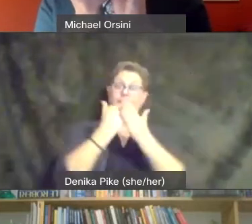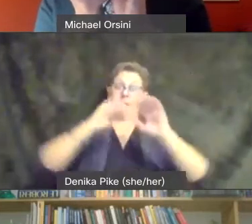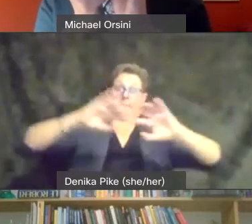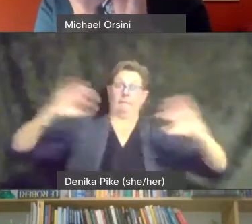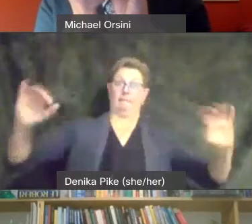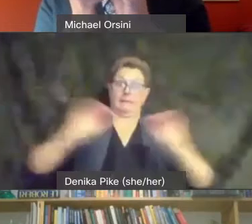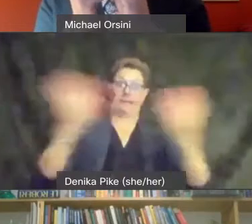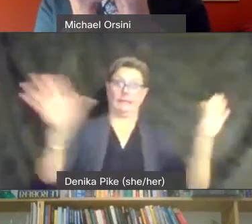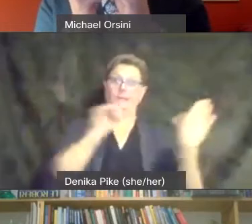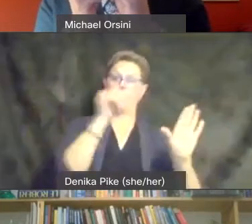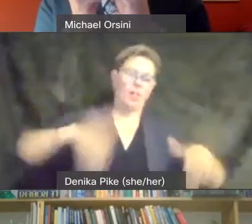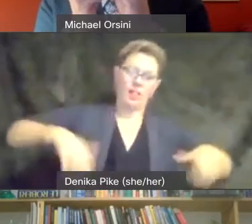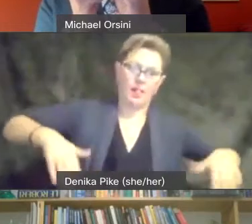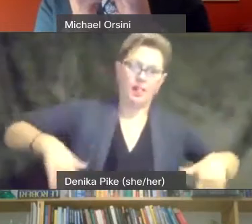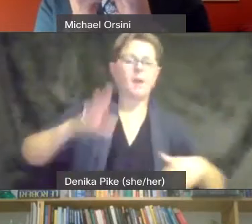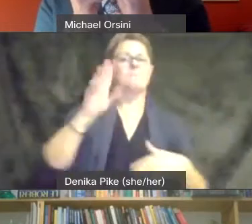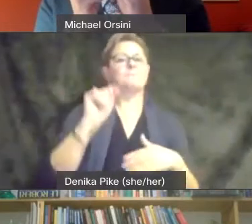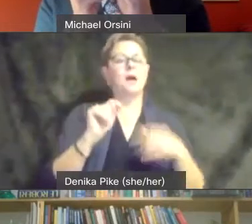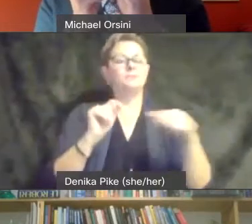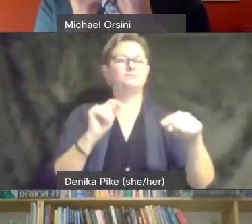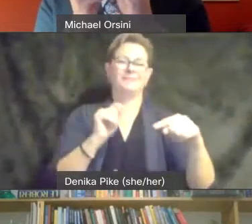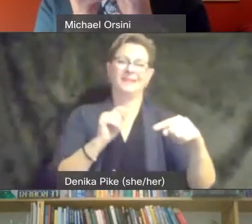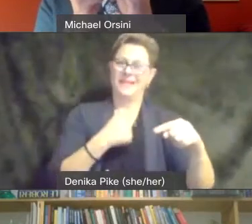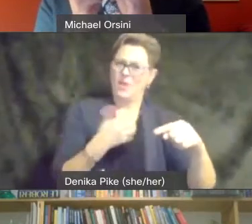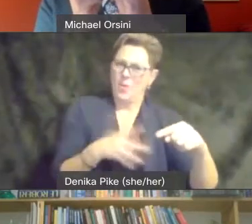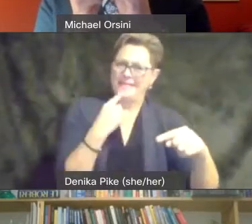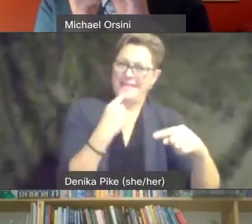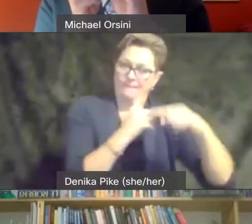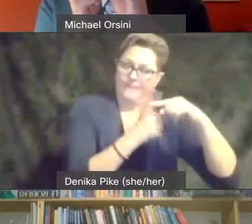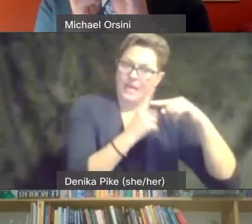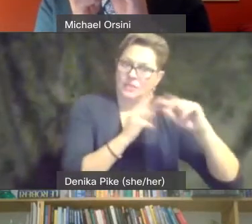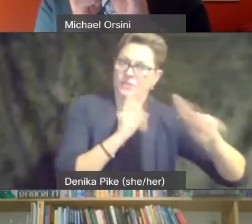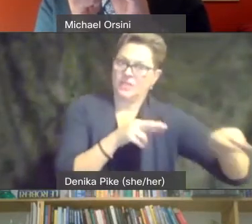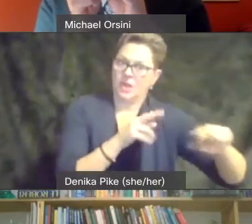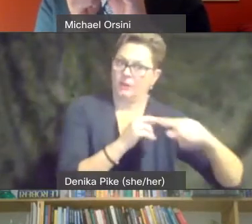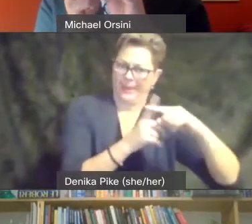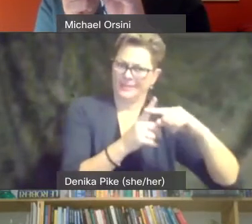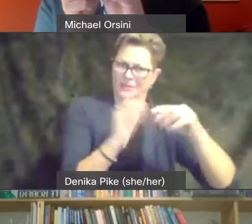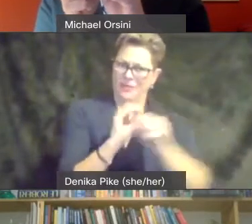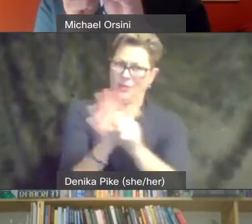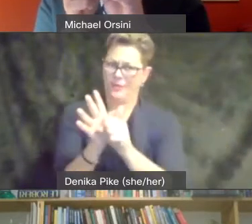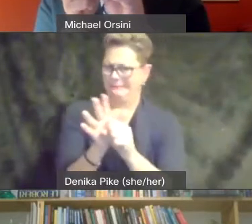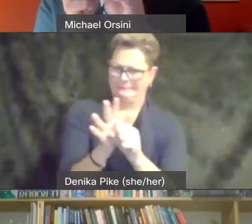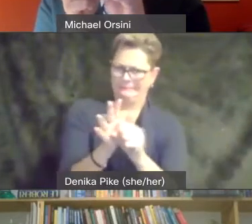I won't want to say a positive outcome, because I don't want to think of of cobit as having positive outcomes. But maybe this will be.